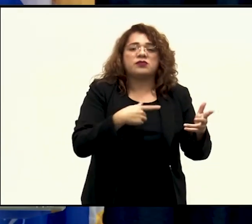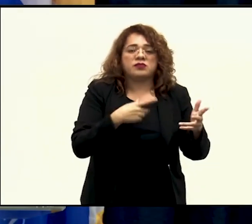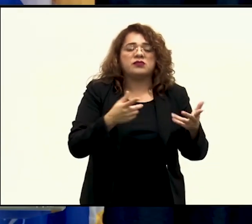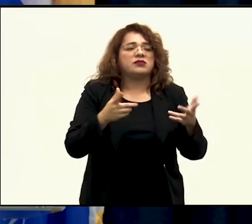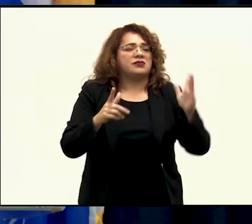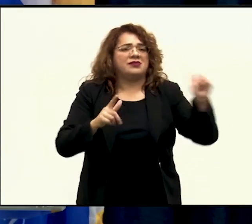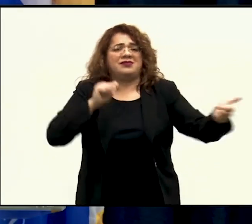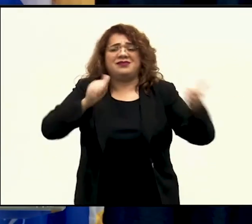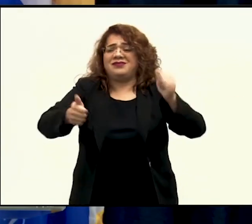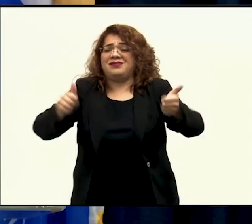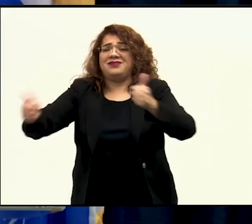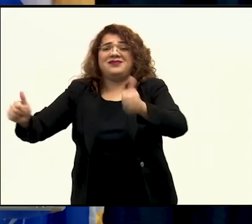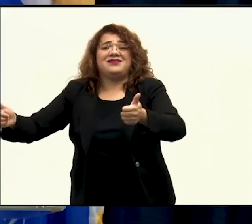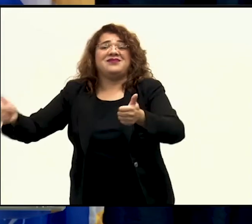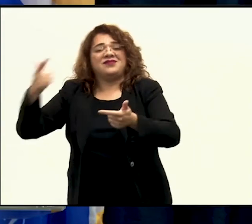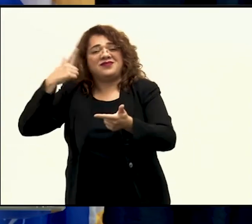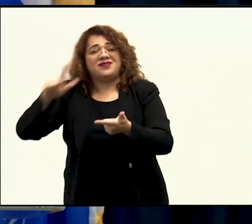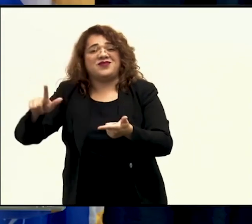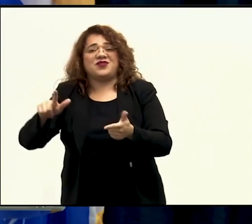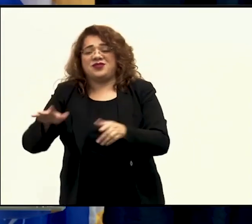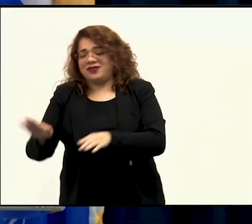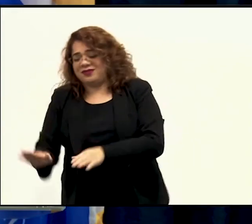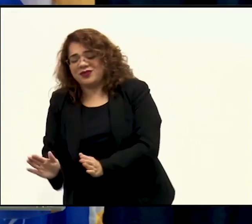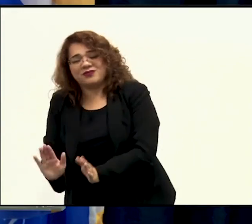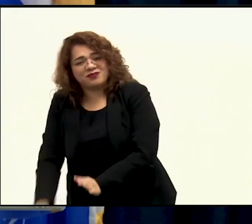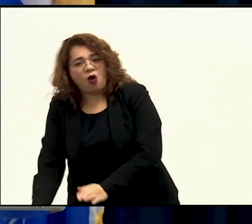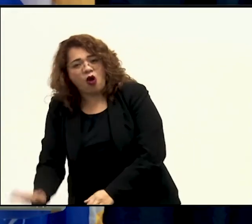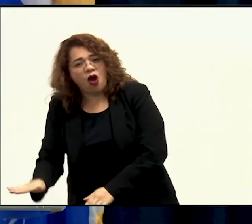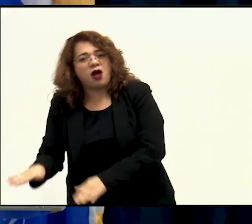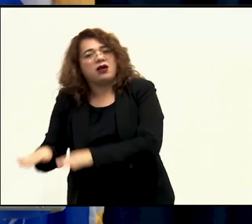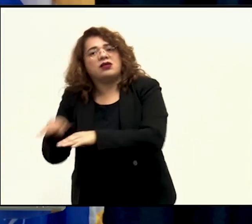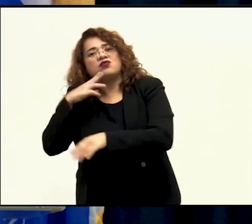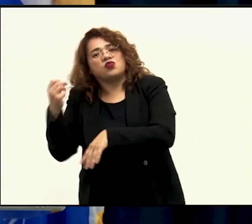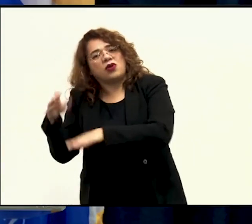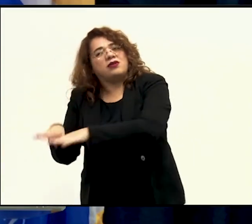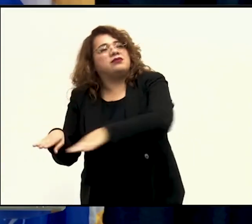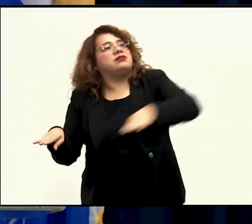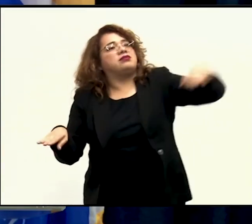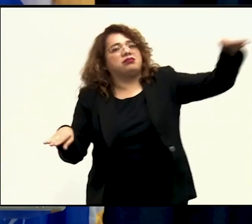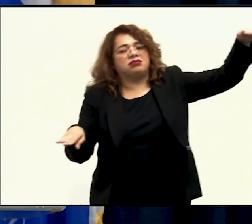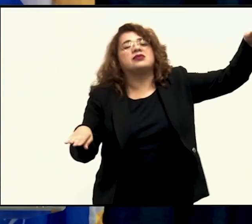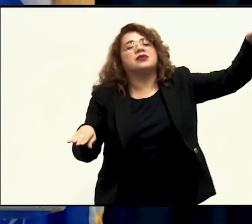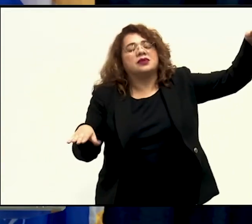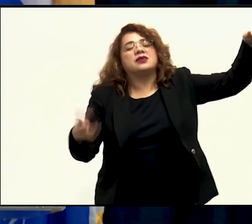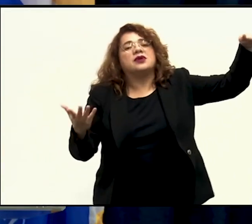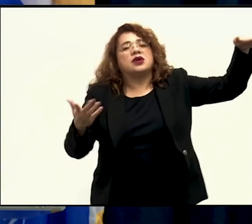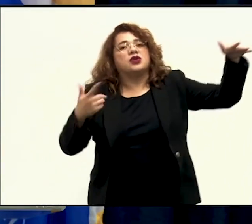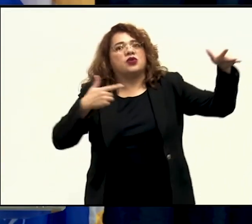to our student population and we continue to expand those opportunities. We really are everywhere.